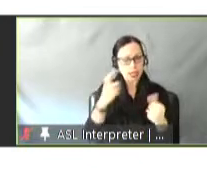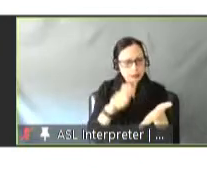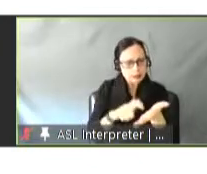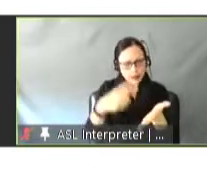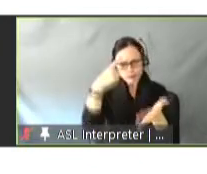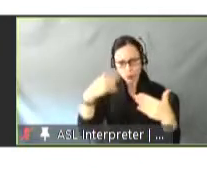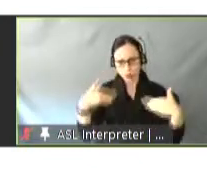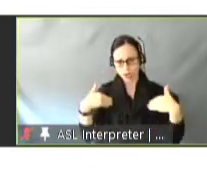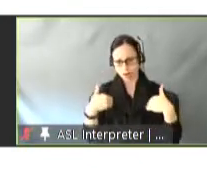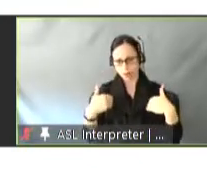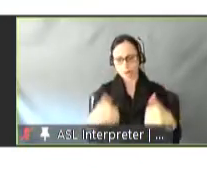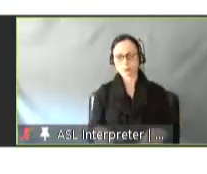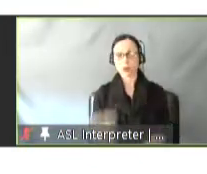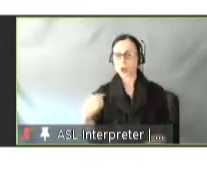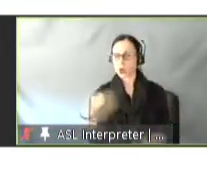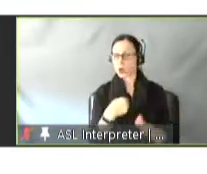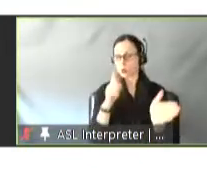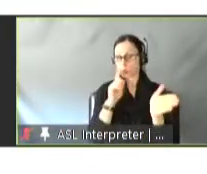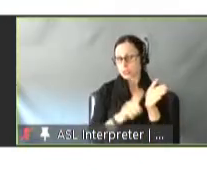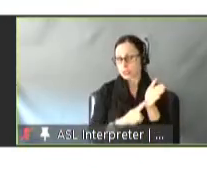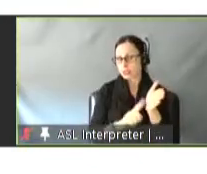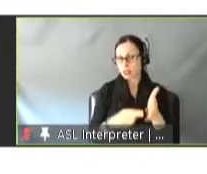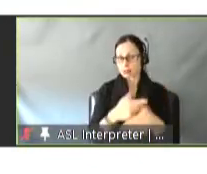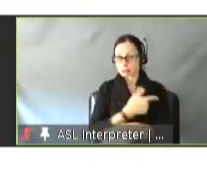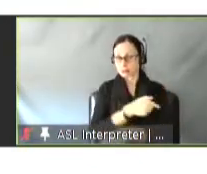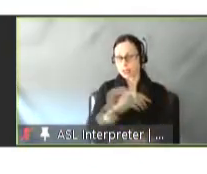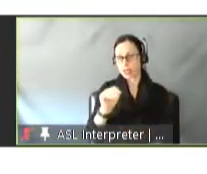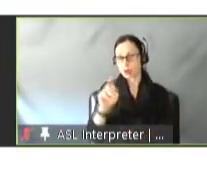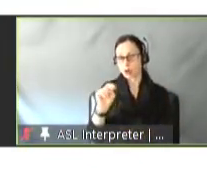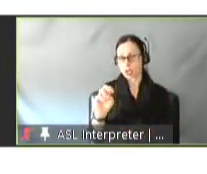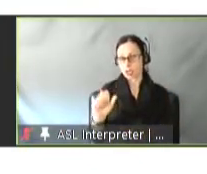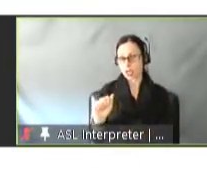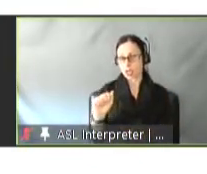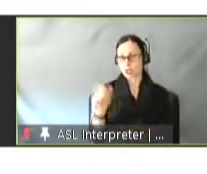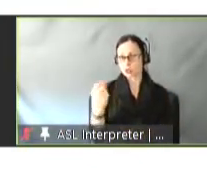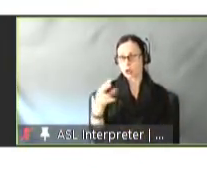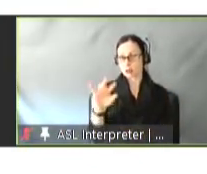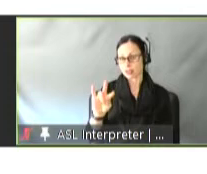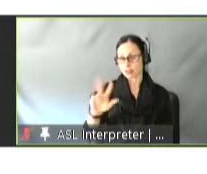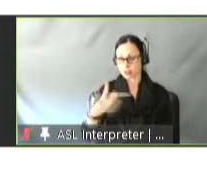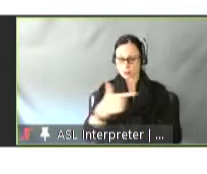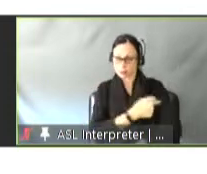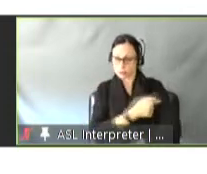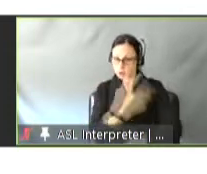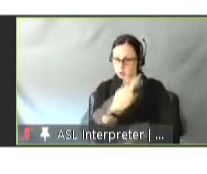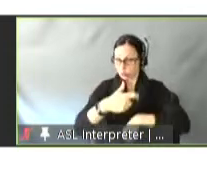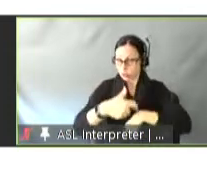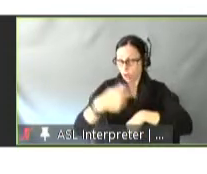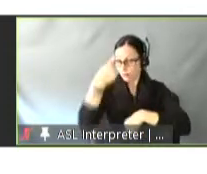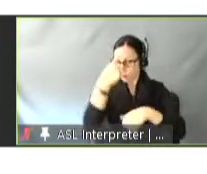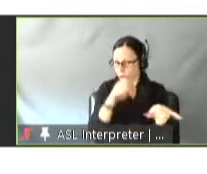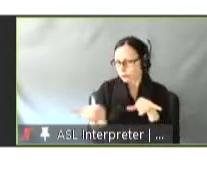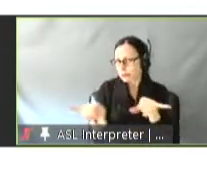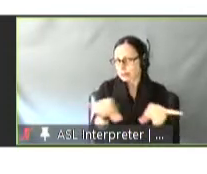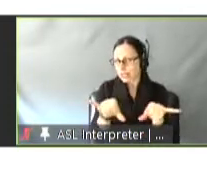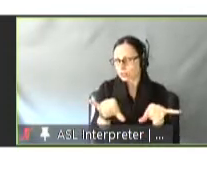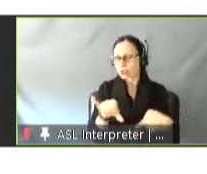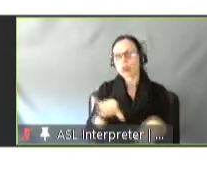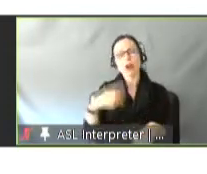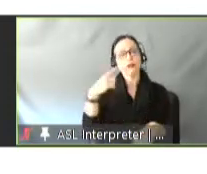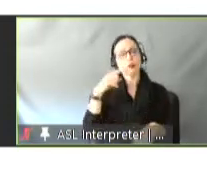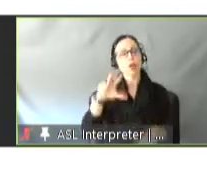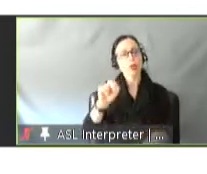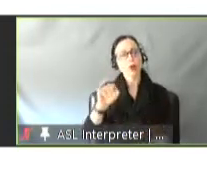we studied doses of mRNA-1273 given twice in the standard regimen from 30 micrograms of mRNA-1273